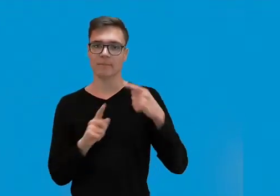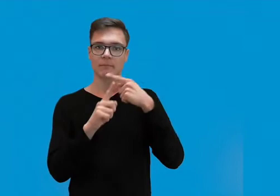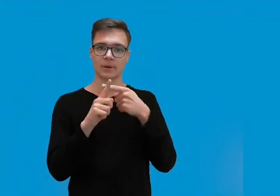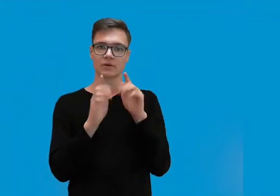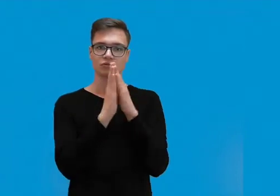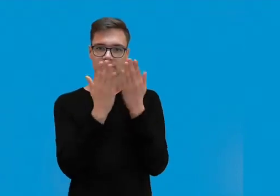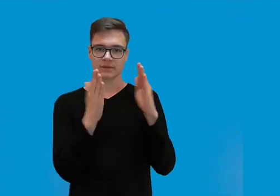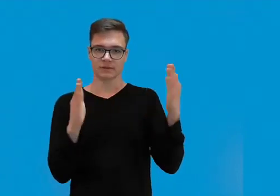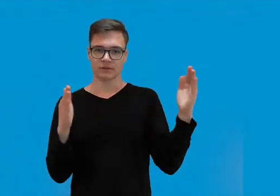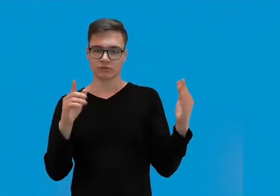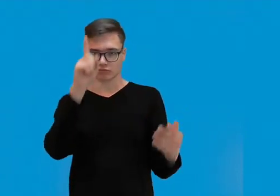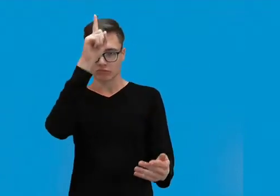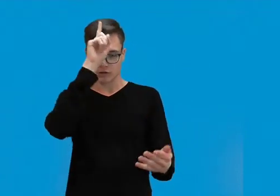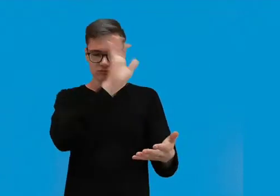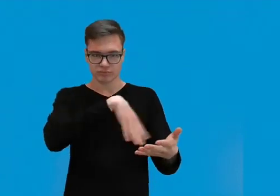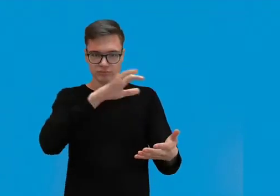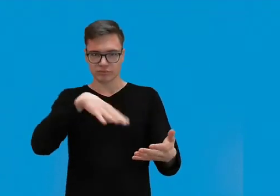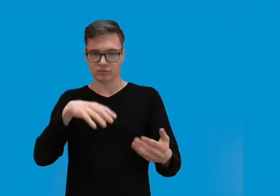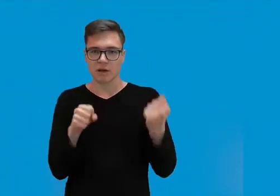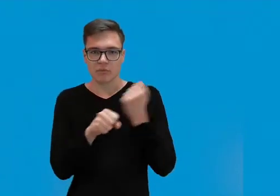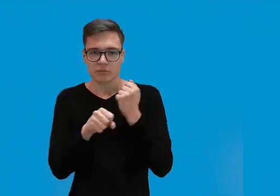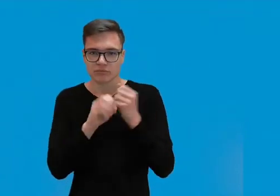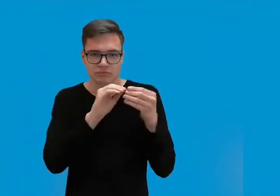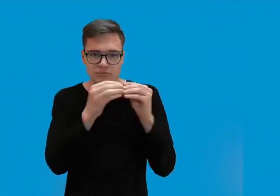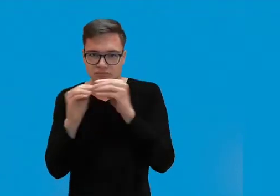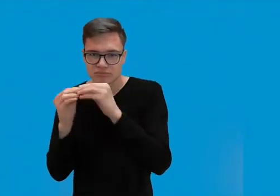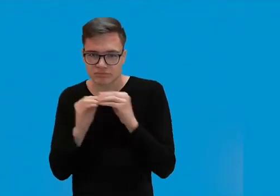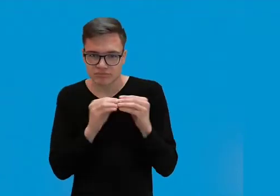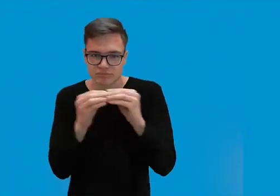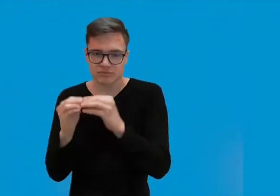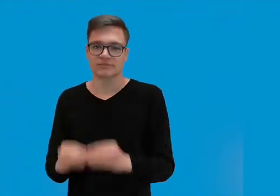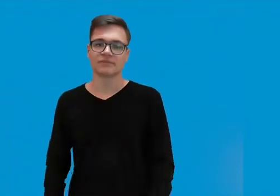and its flyer in German.